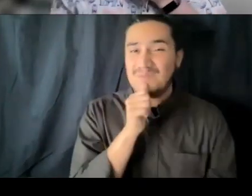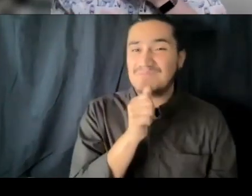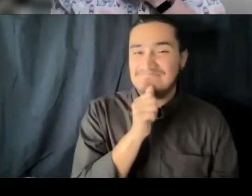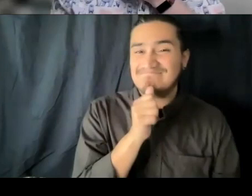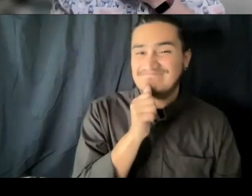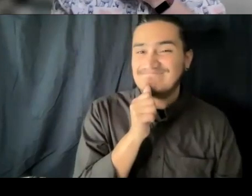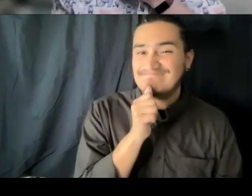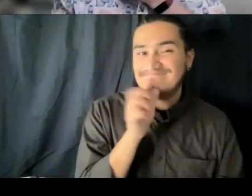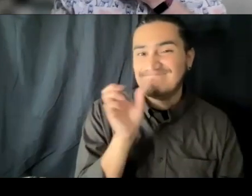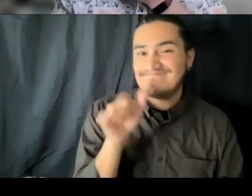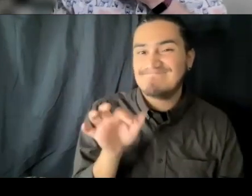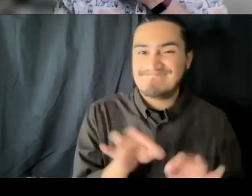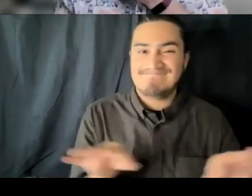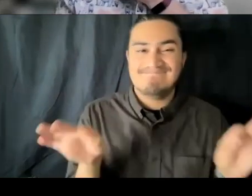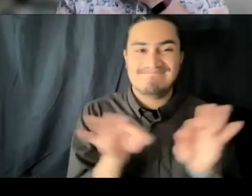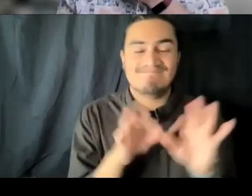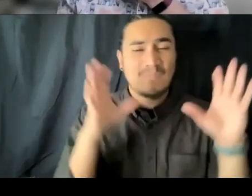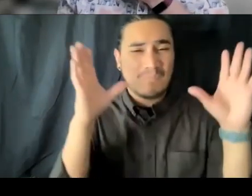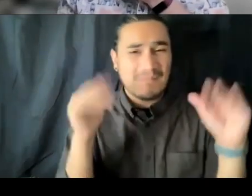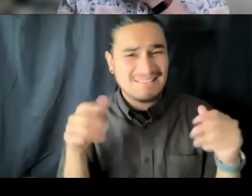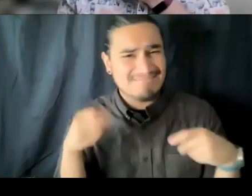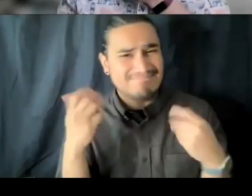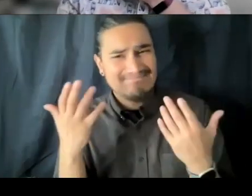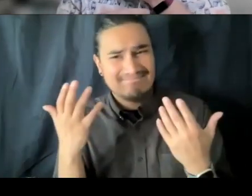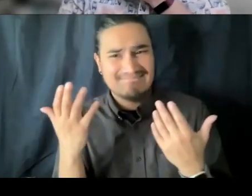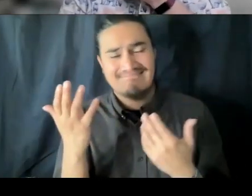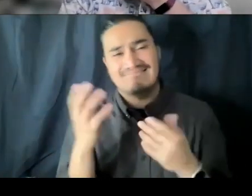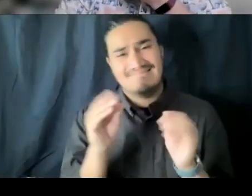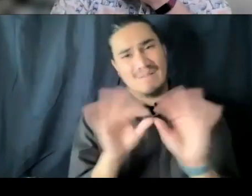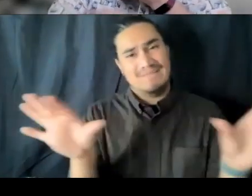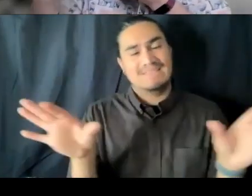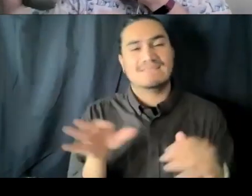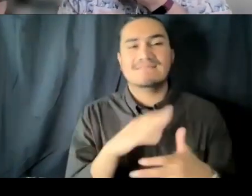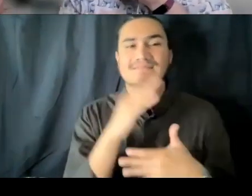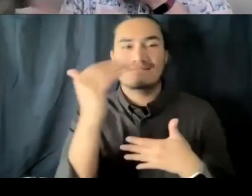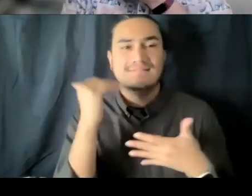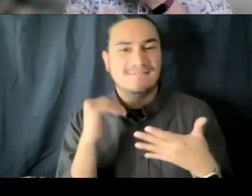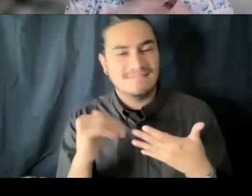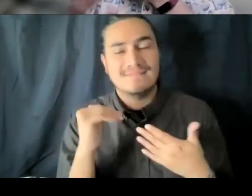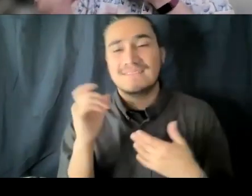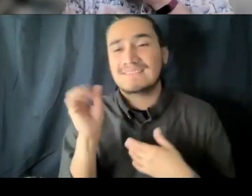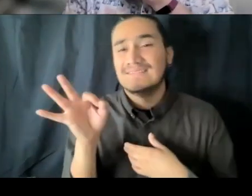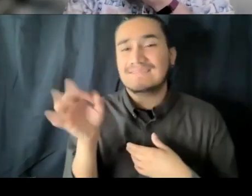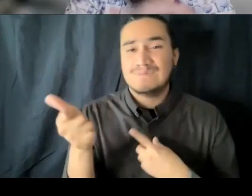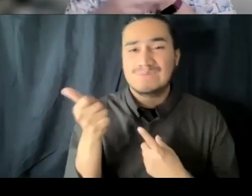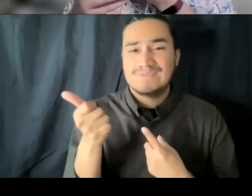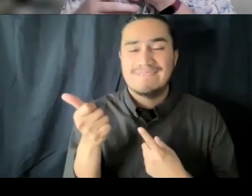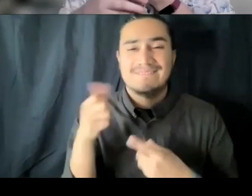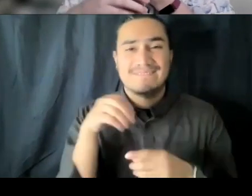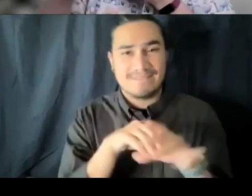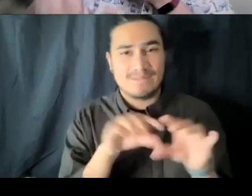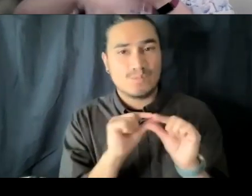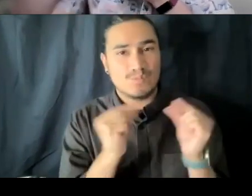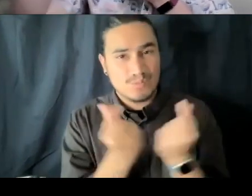Hopefully this is a given. Do you know if you're in groups settings,